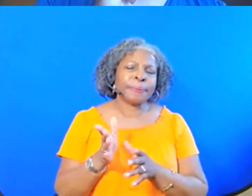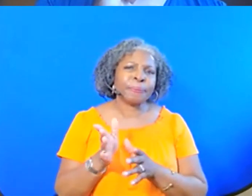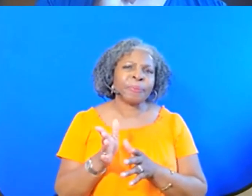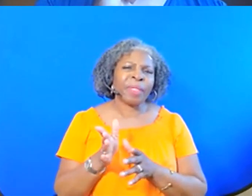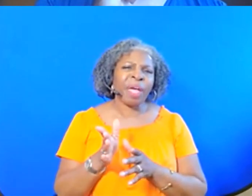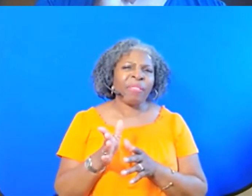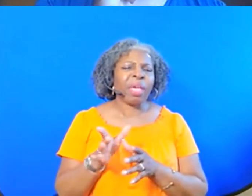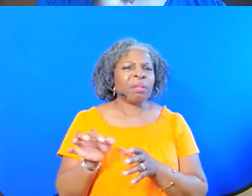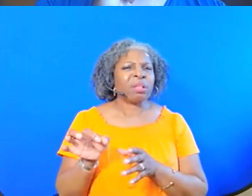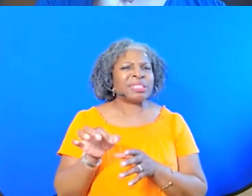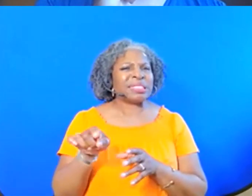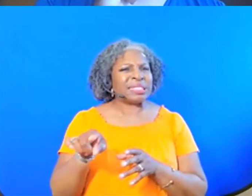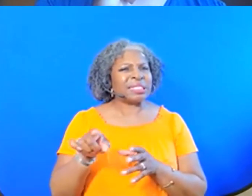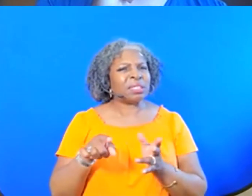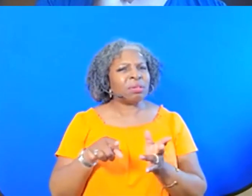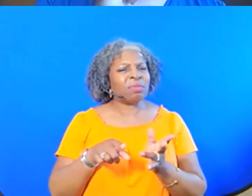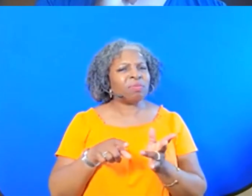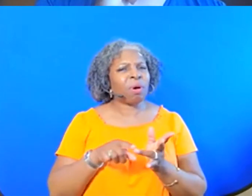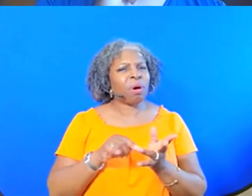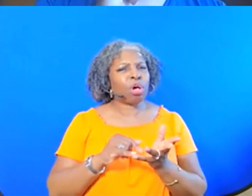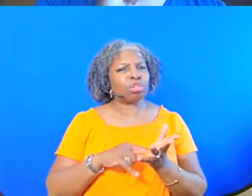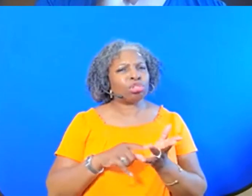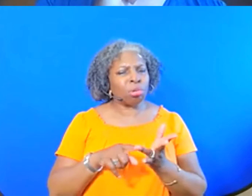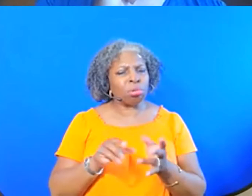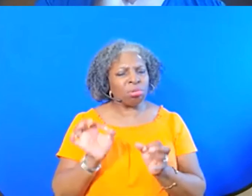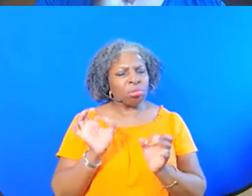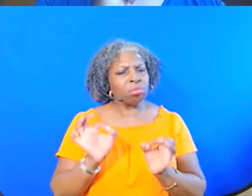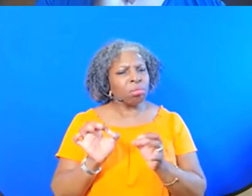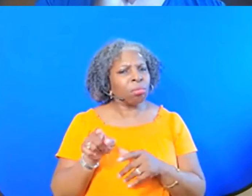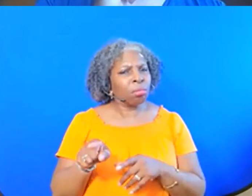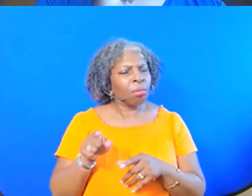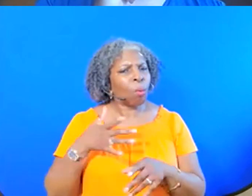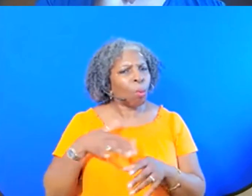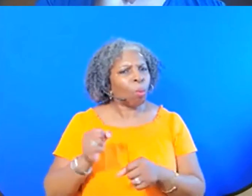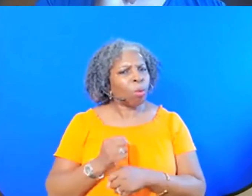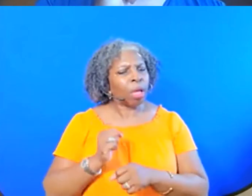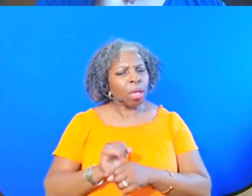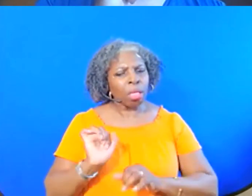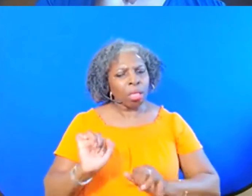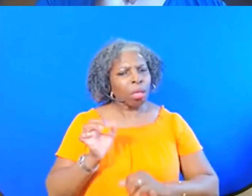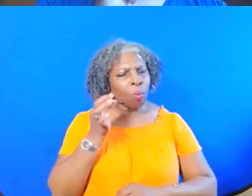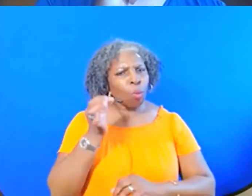and they wanted to make their waterfront have multiple uses